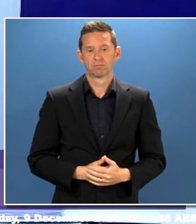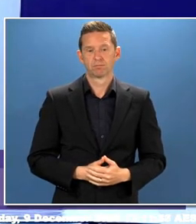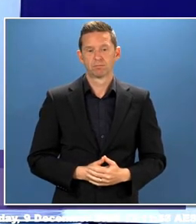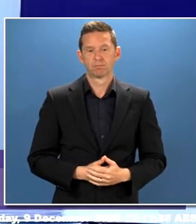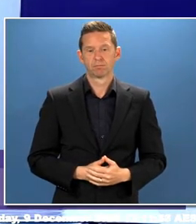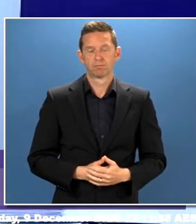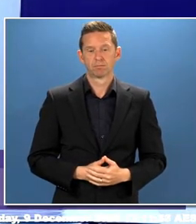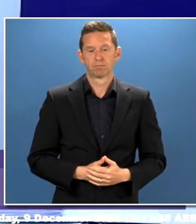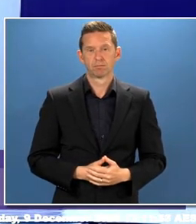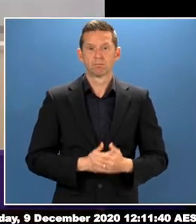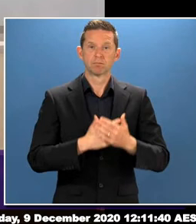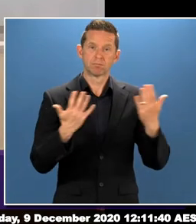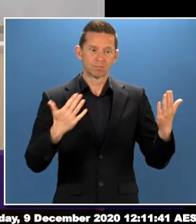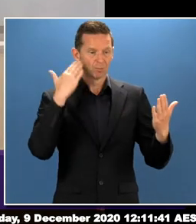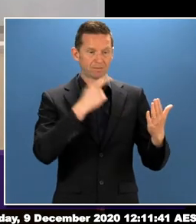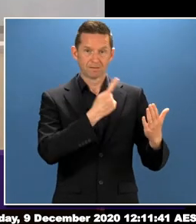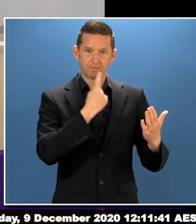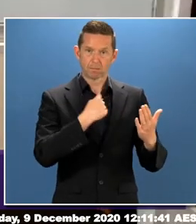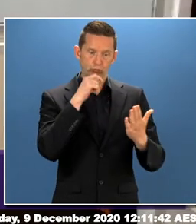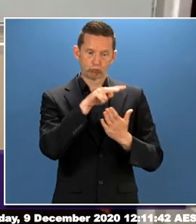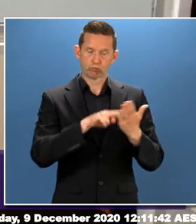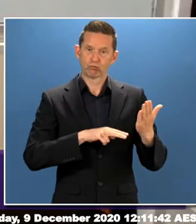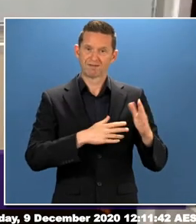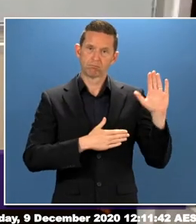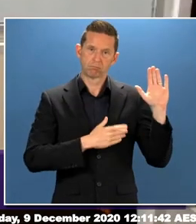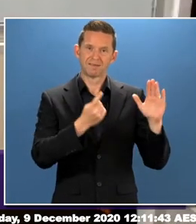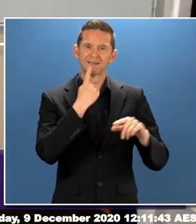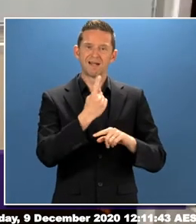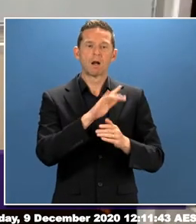I will read you the oath. At the end, please say yes or I do.